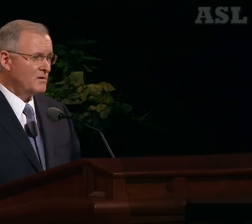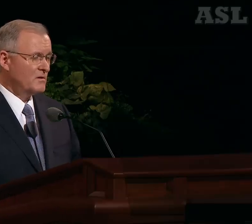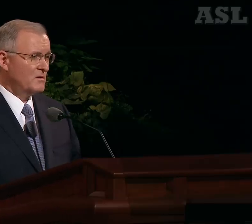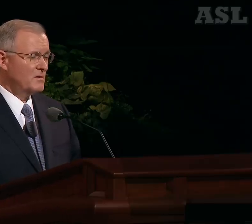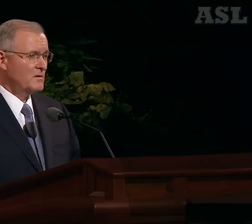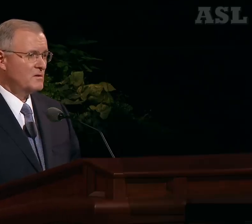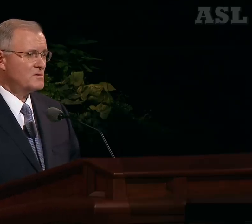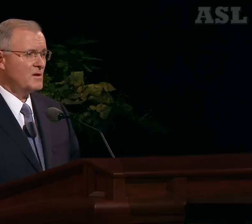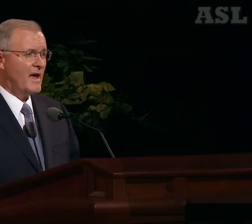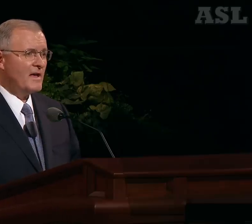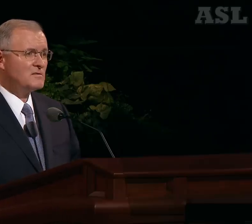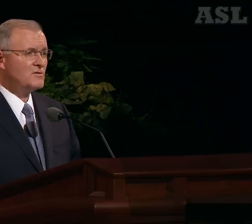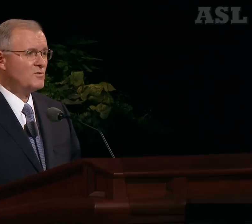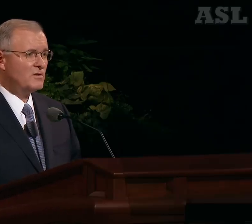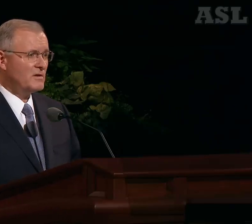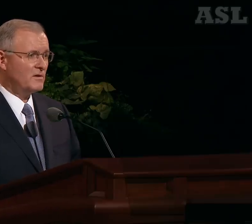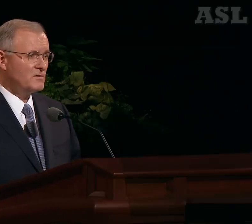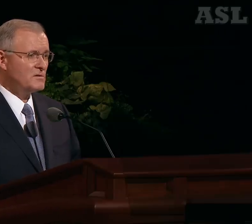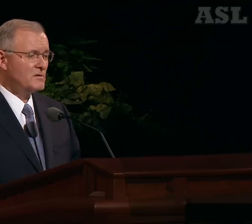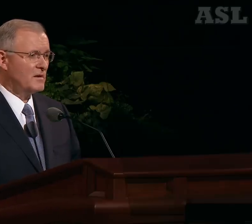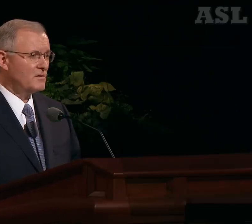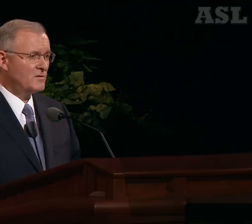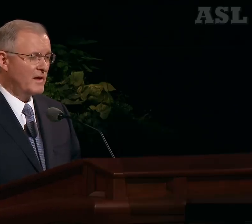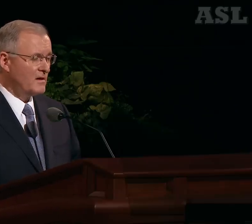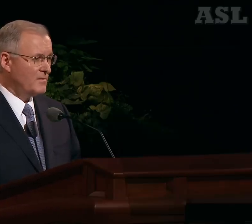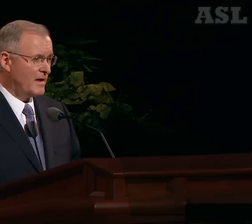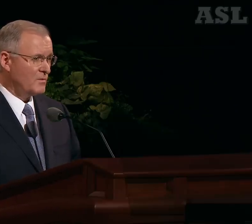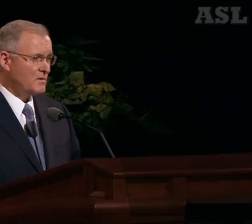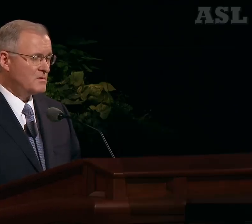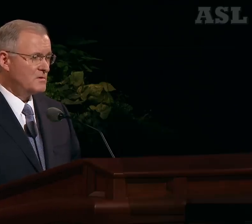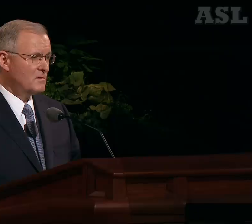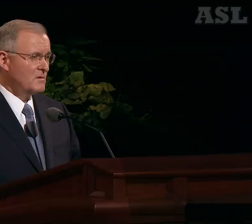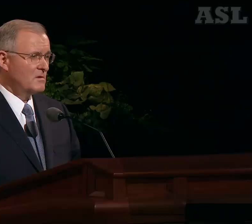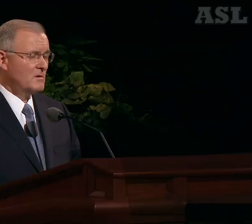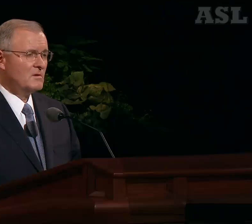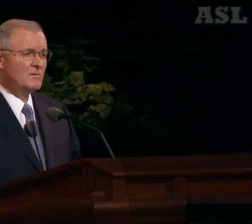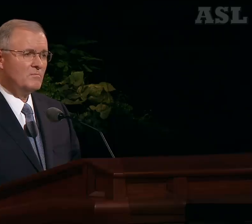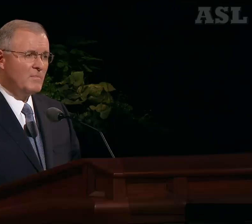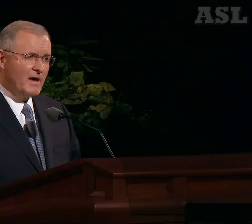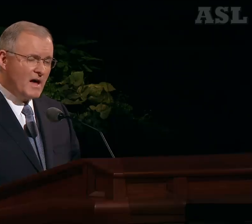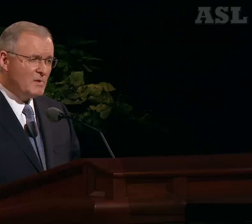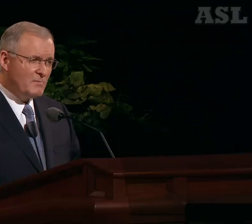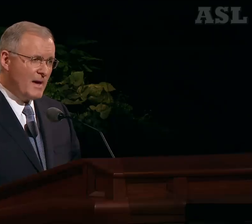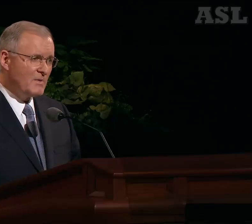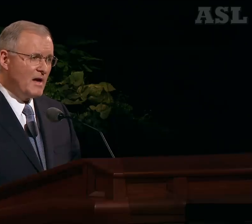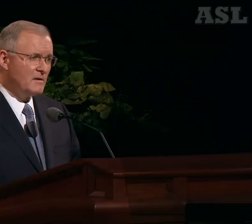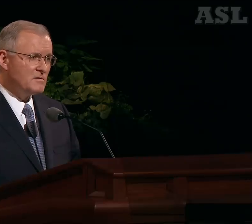WHAT HE SAID COULD BE